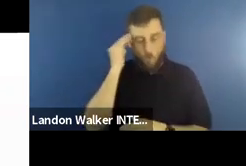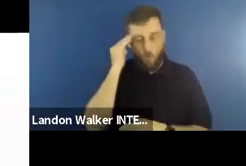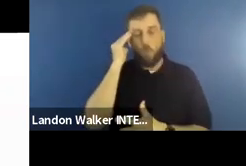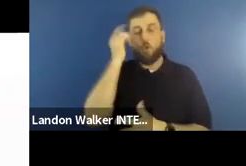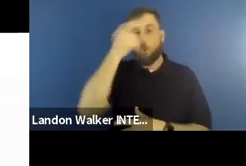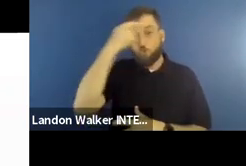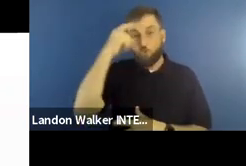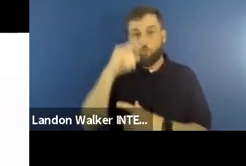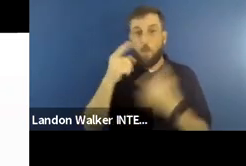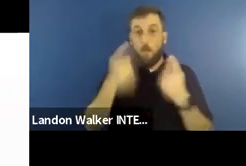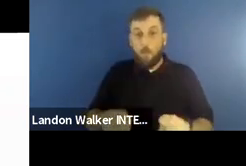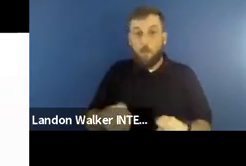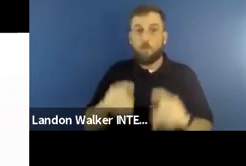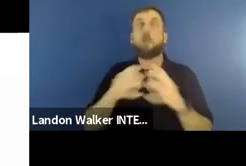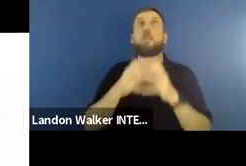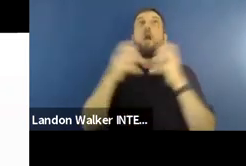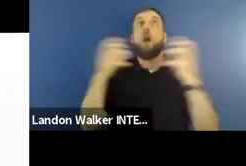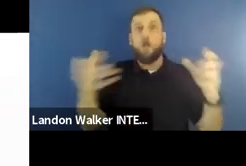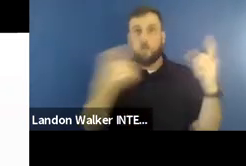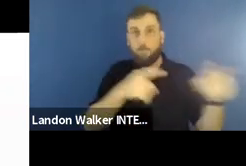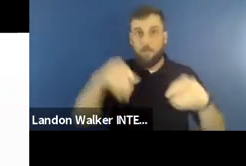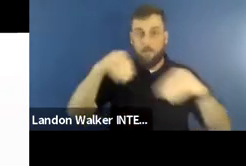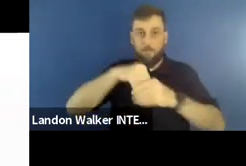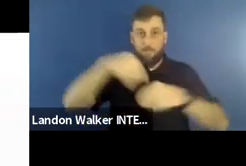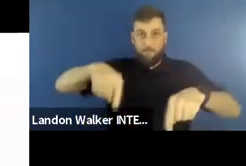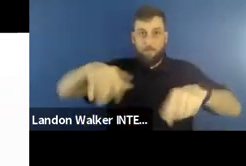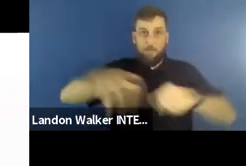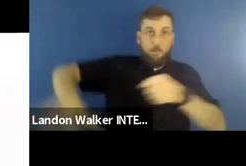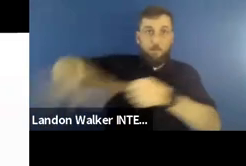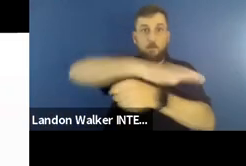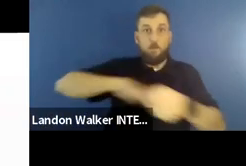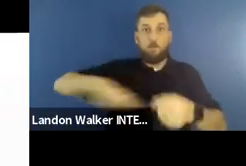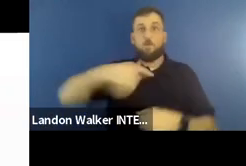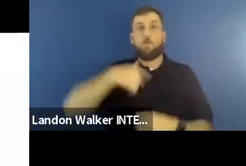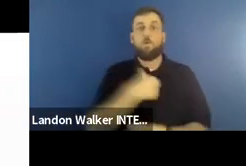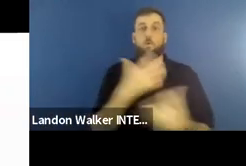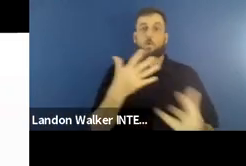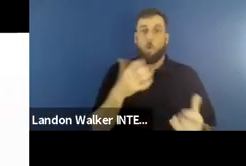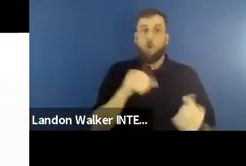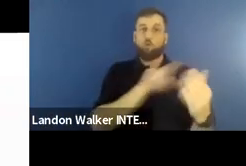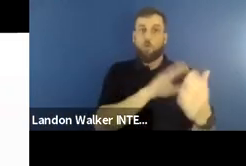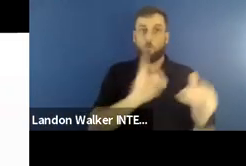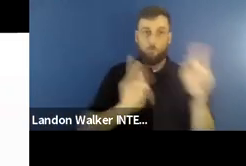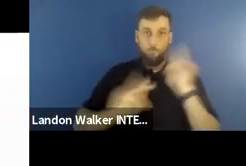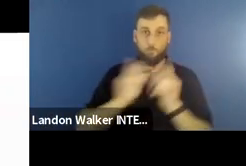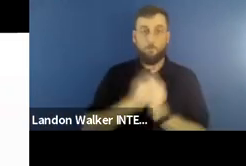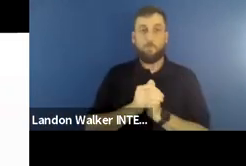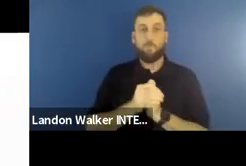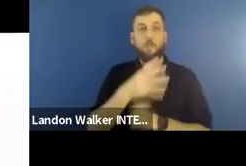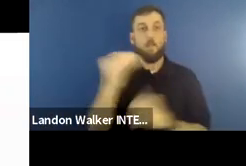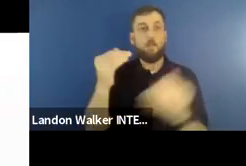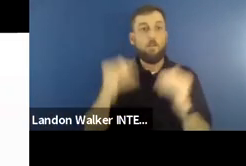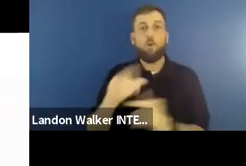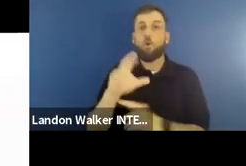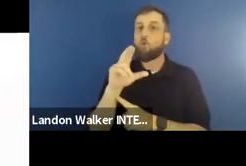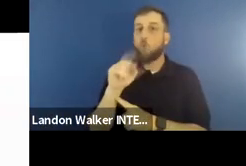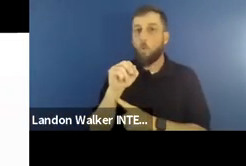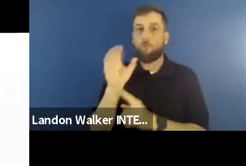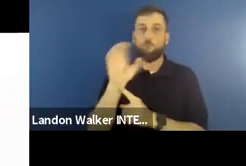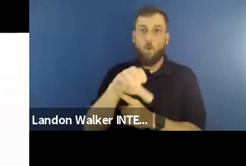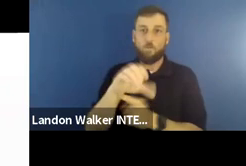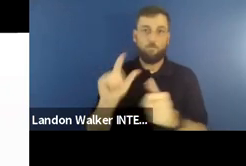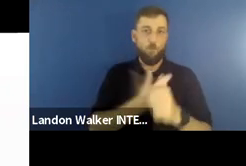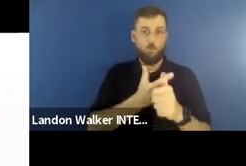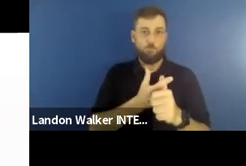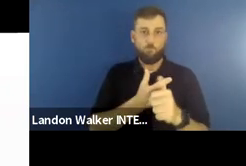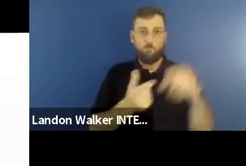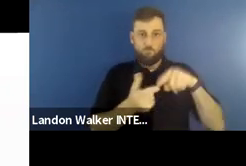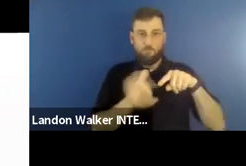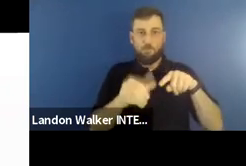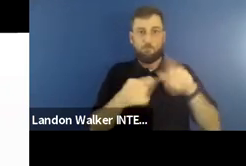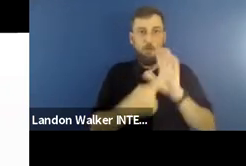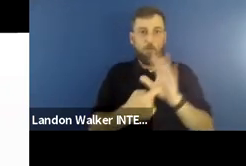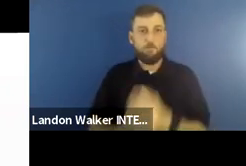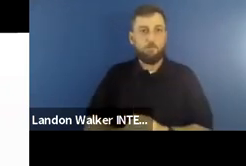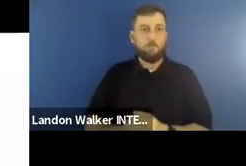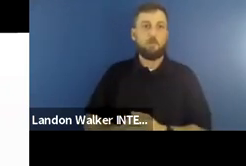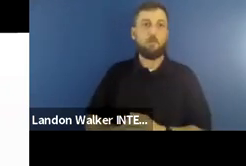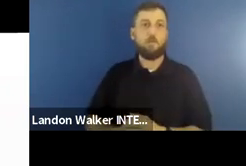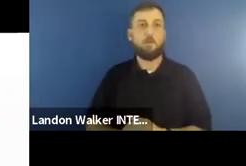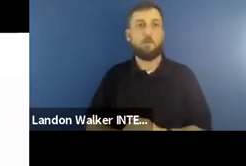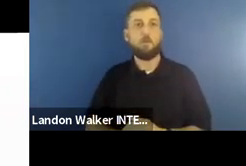and we want to make sure that we're able to address those needs. Well, we need to. And then once again are no force first model.